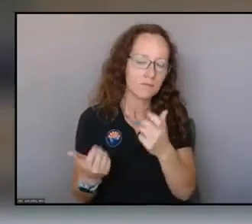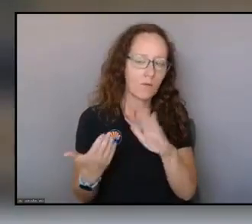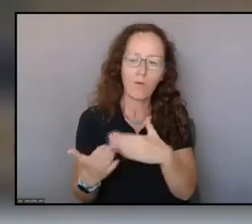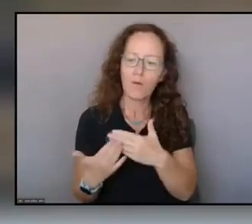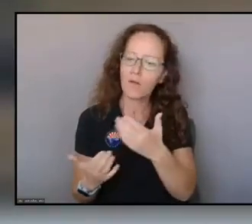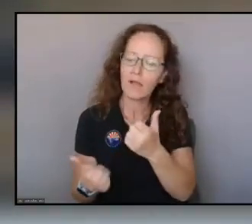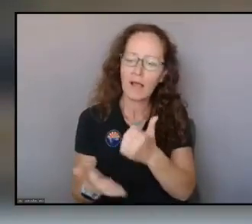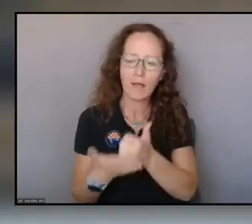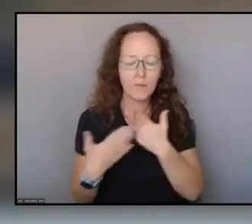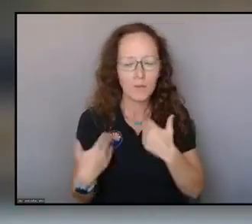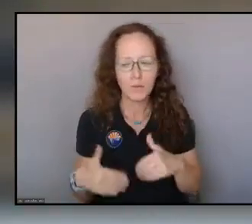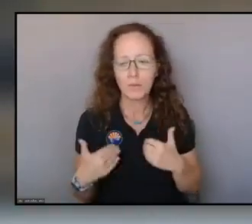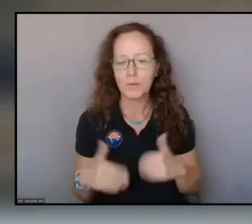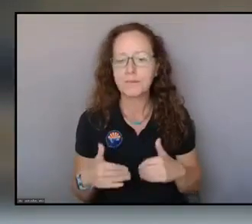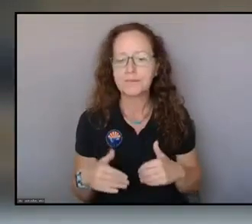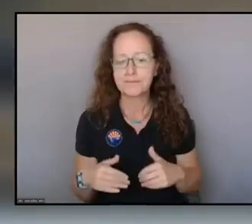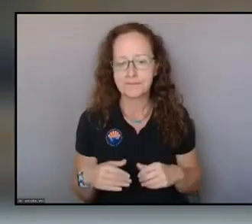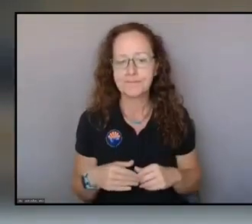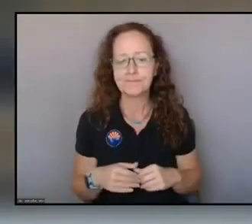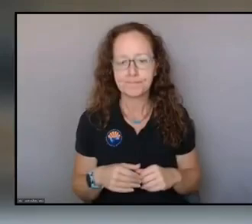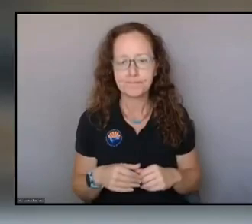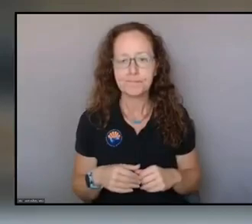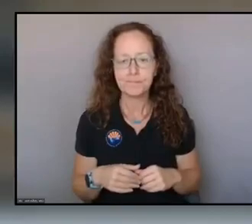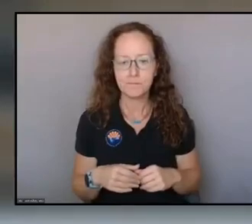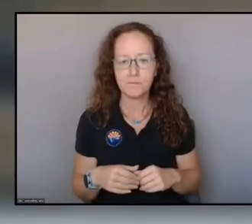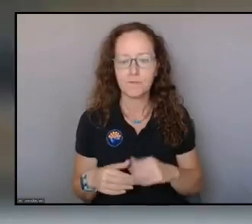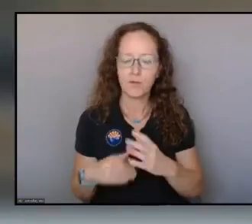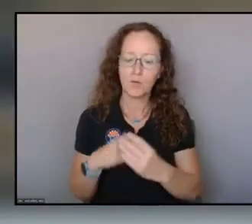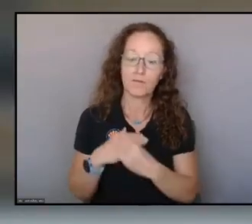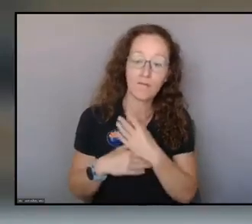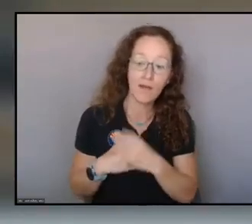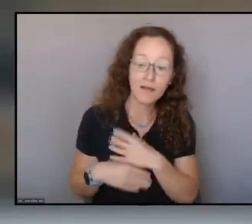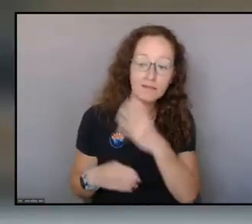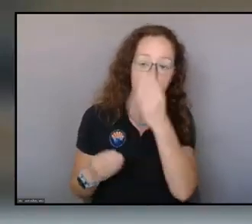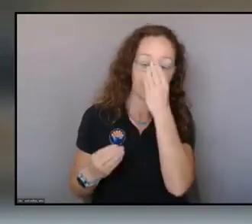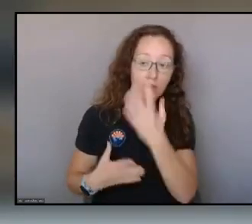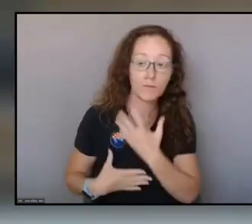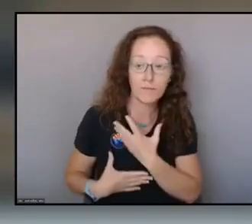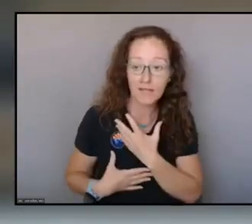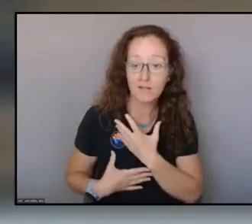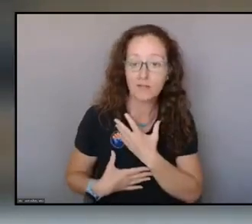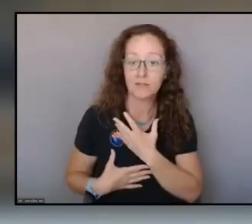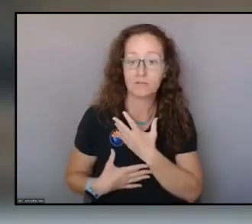AND ALL THE ADVICE AND INFORMATION THAT YOU HAVE GIVEN TO THE COMMUNITIES.